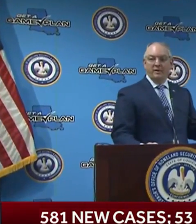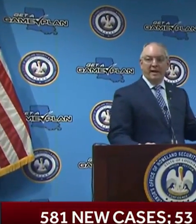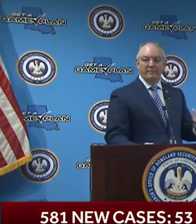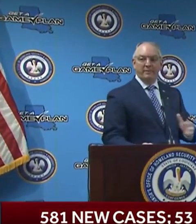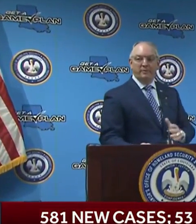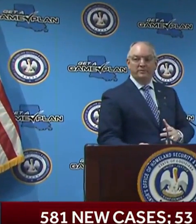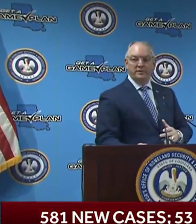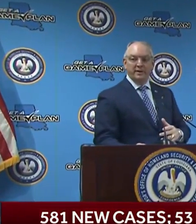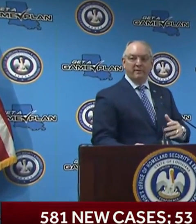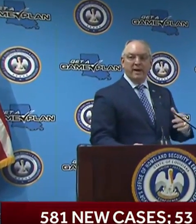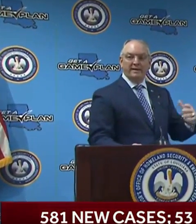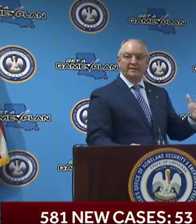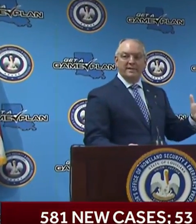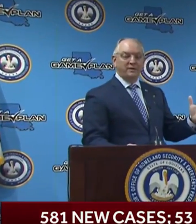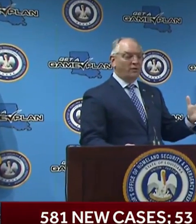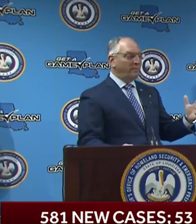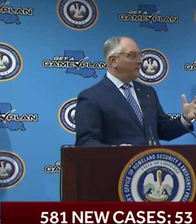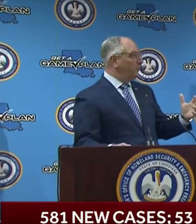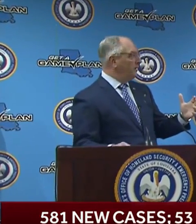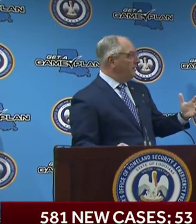SO THAT’S BASICALLY YOU DO.